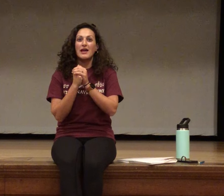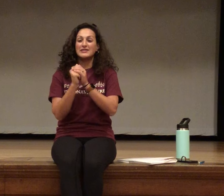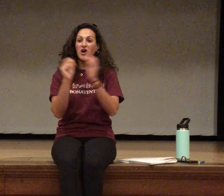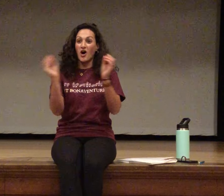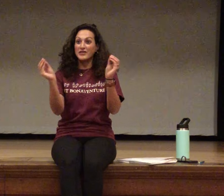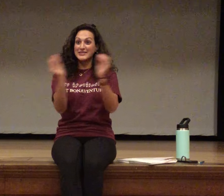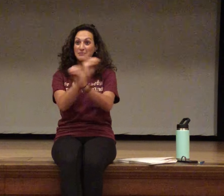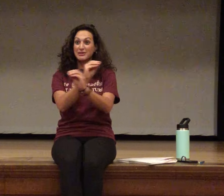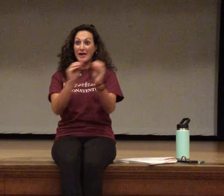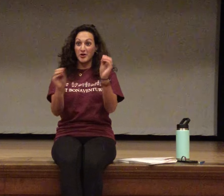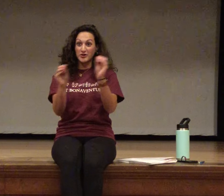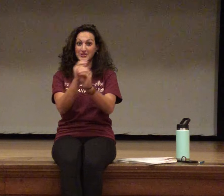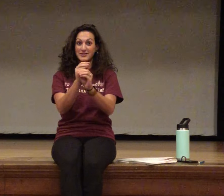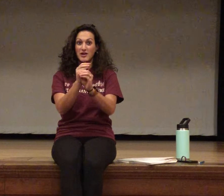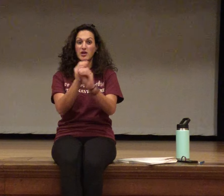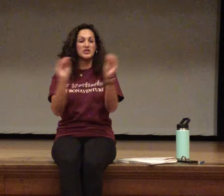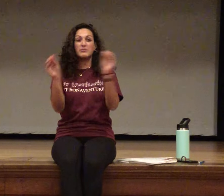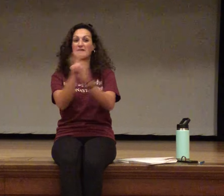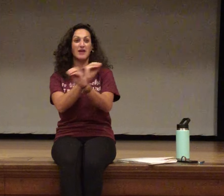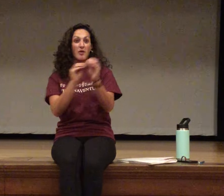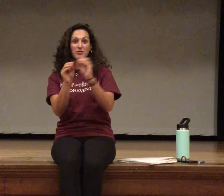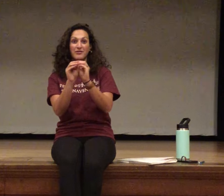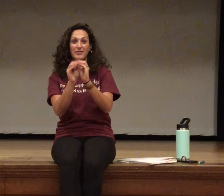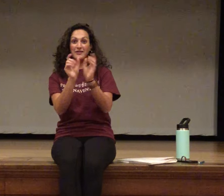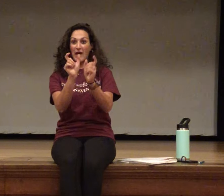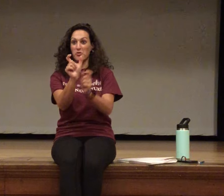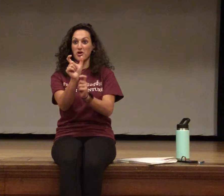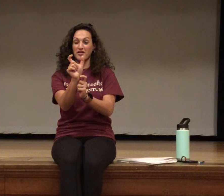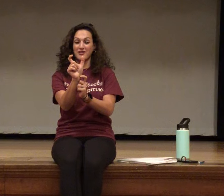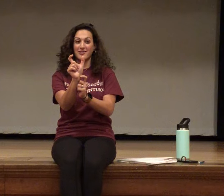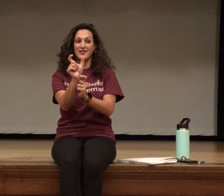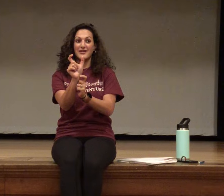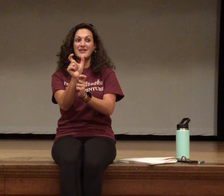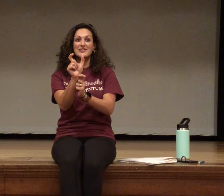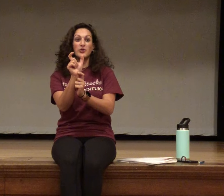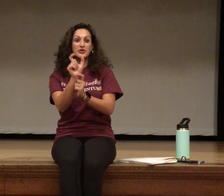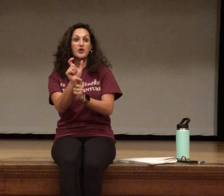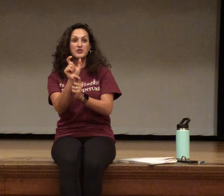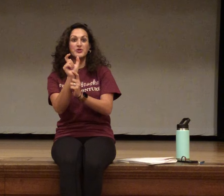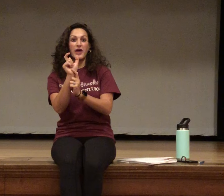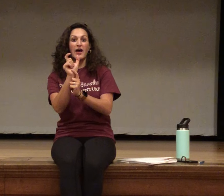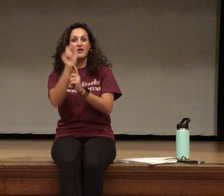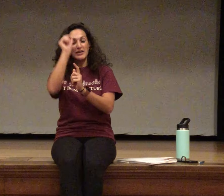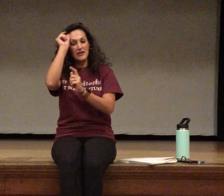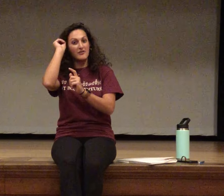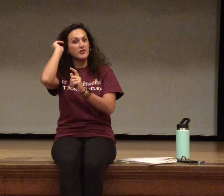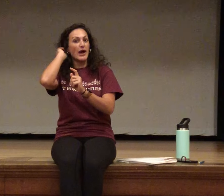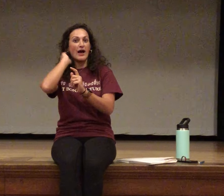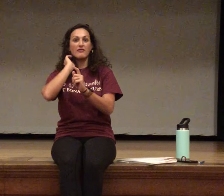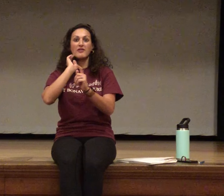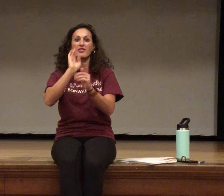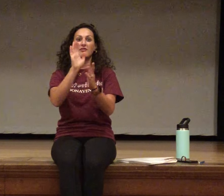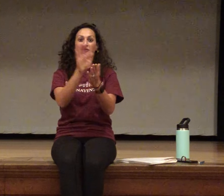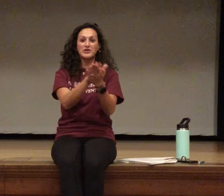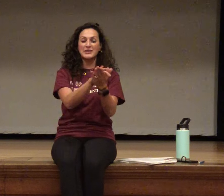um it's all the same letters just mixed up in that word so it shows you that if you have the first